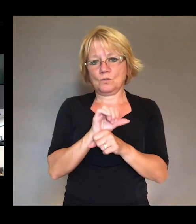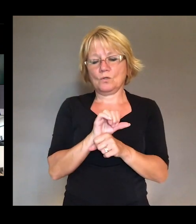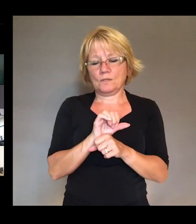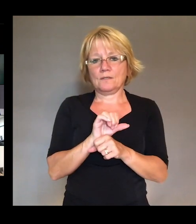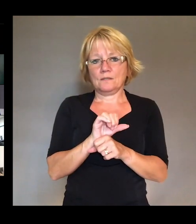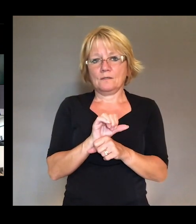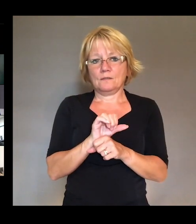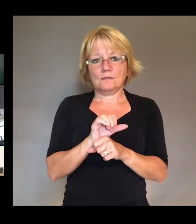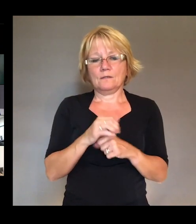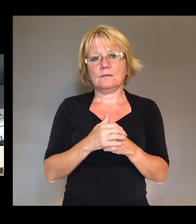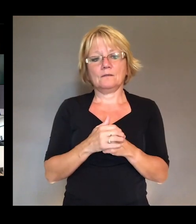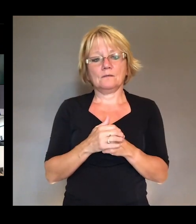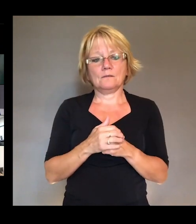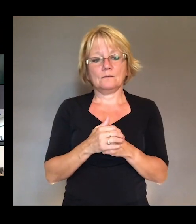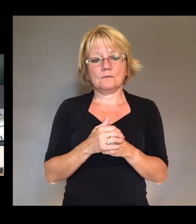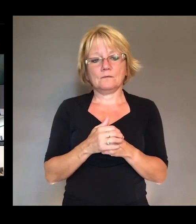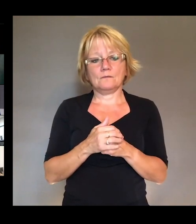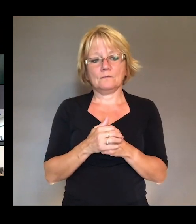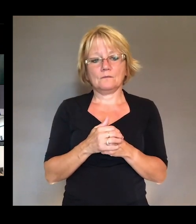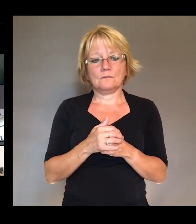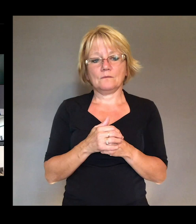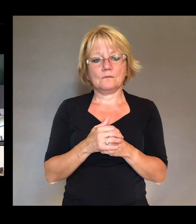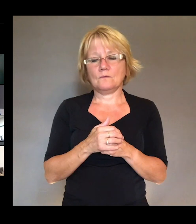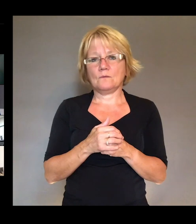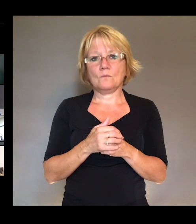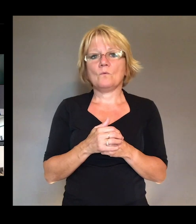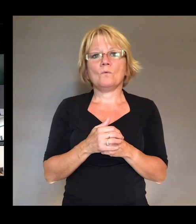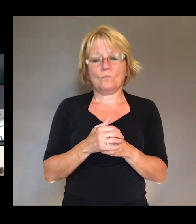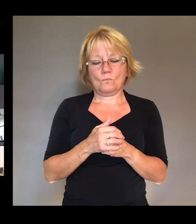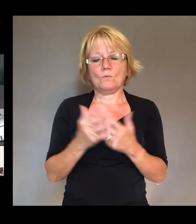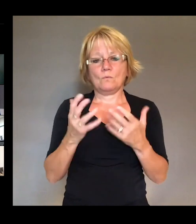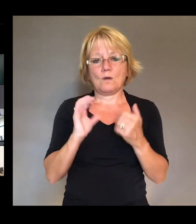because I think as we spoke, we don't wanna be the only individual who's doing it.